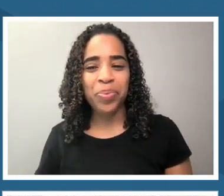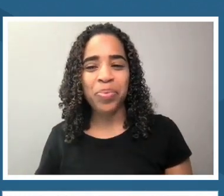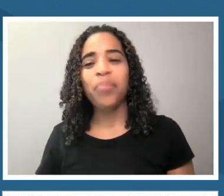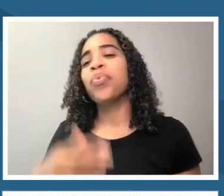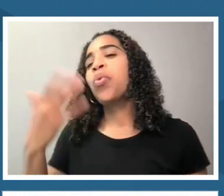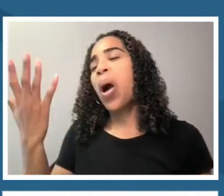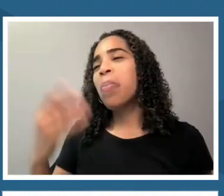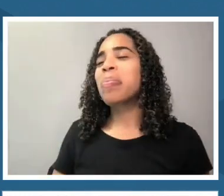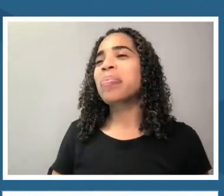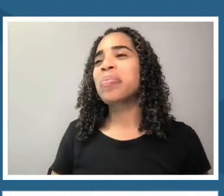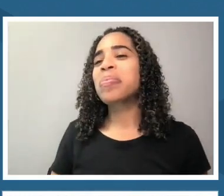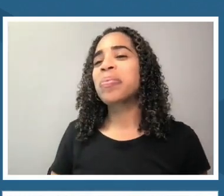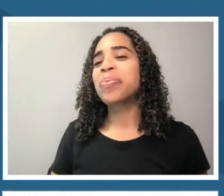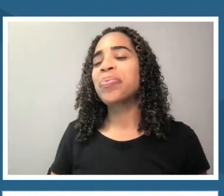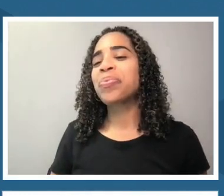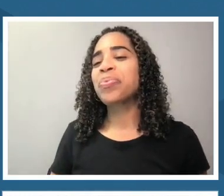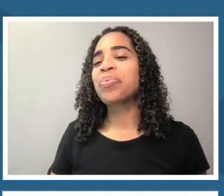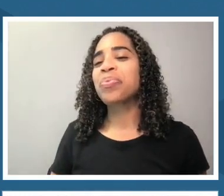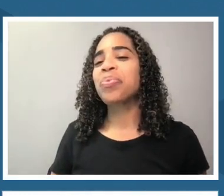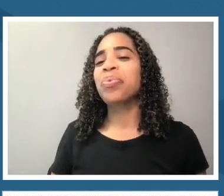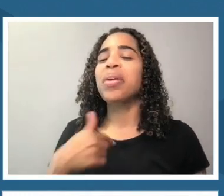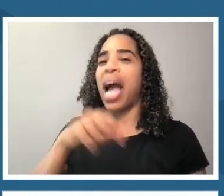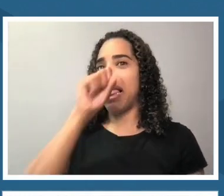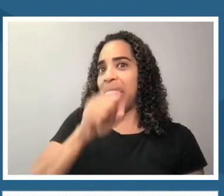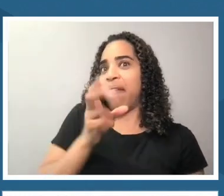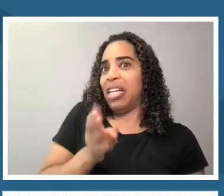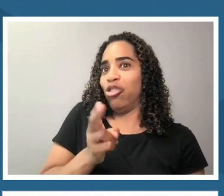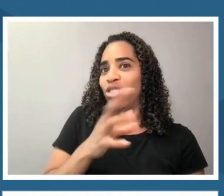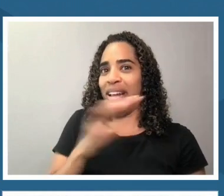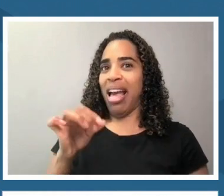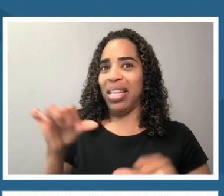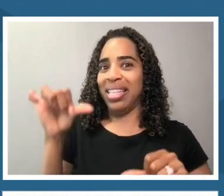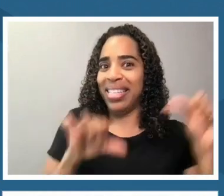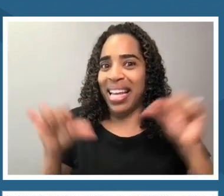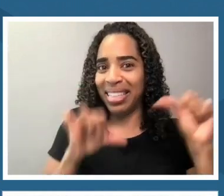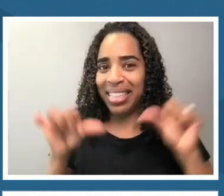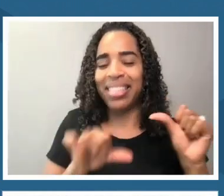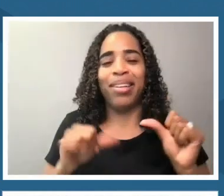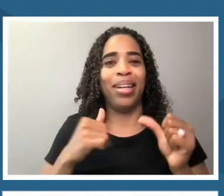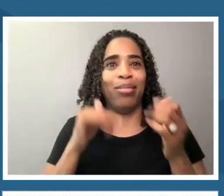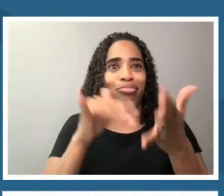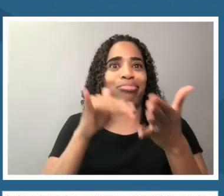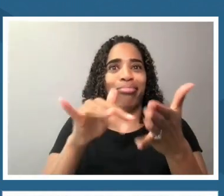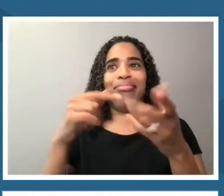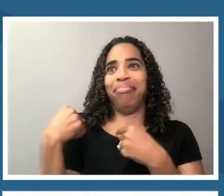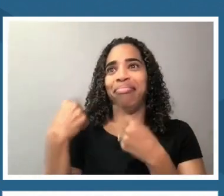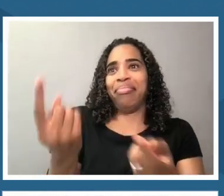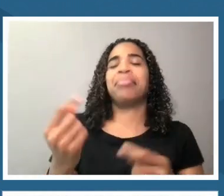am a bit of a historian of science i um and when i think of the history of